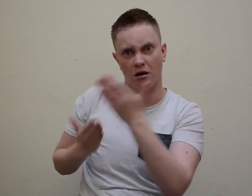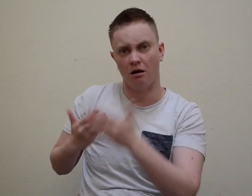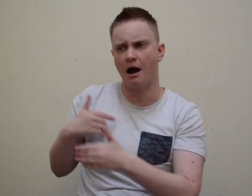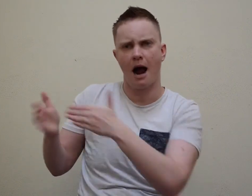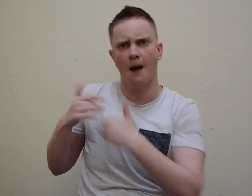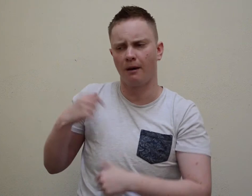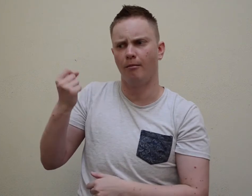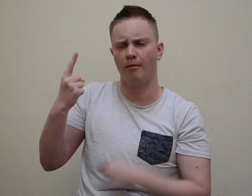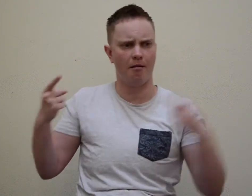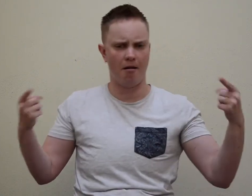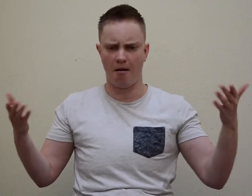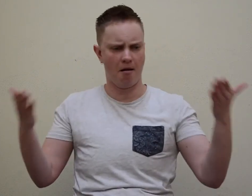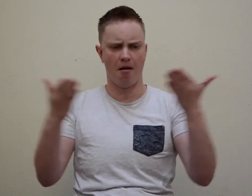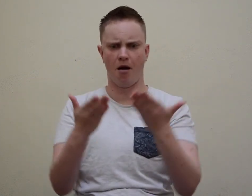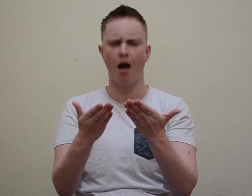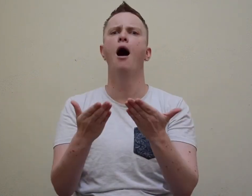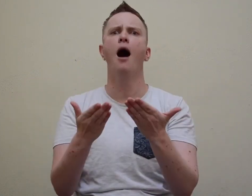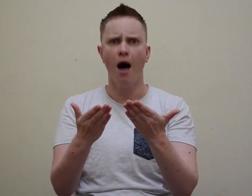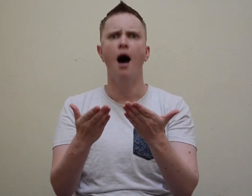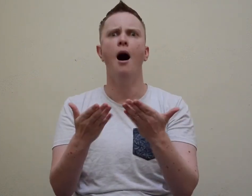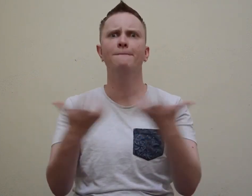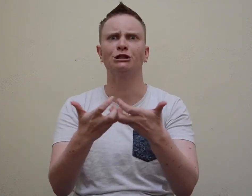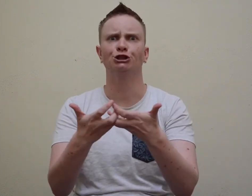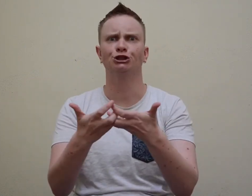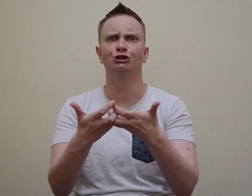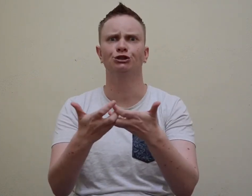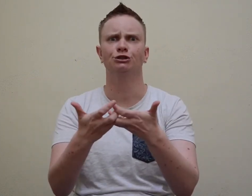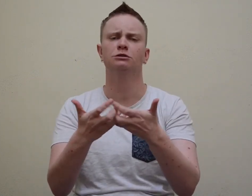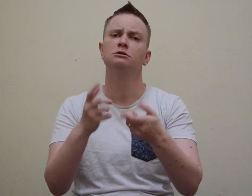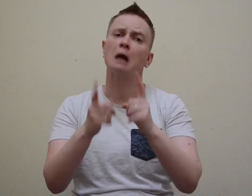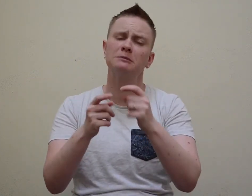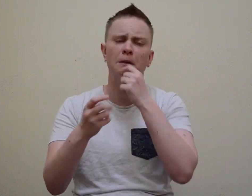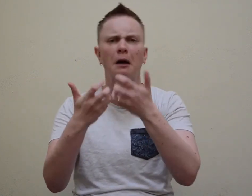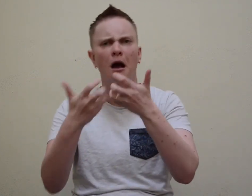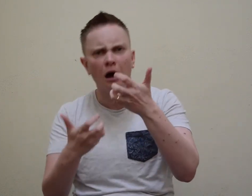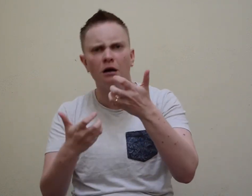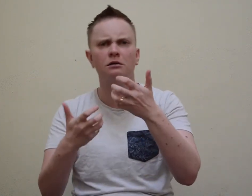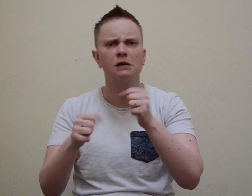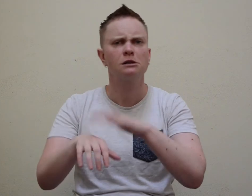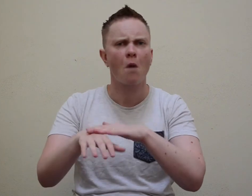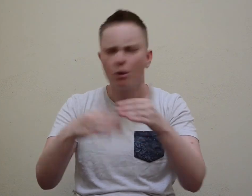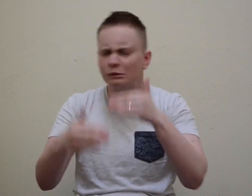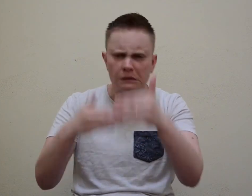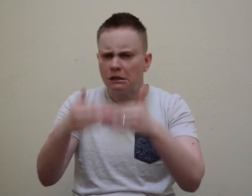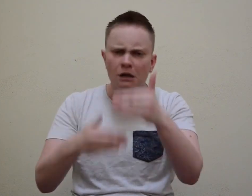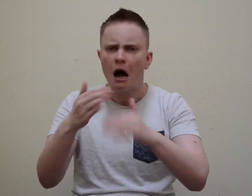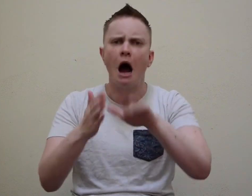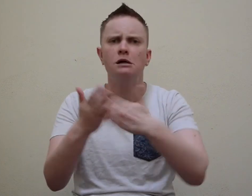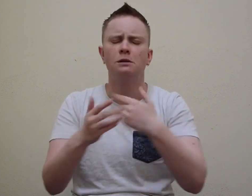sort of explaining things from her perspective. And working with my counselor has given me clarity, and it may take me a while